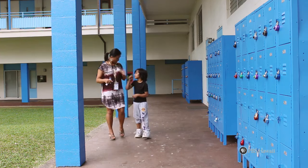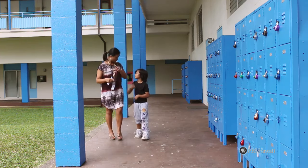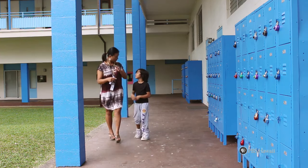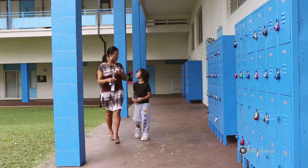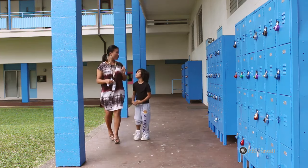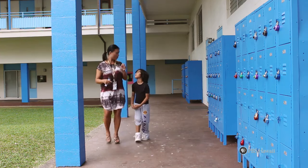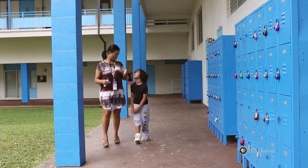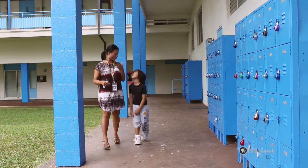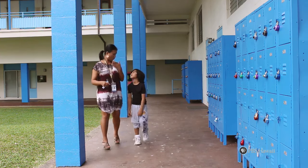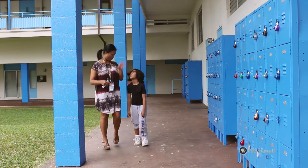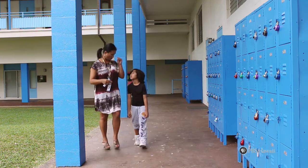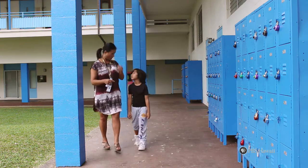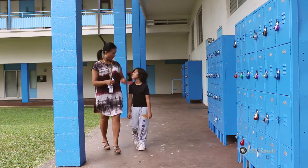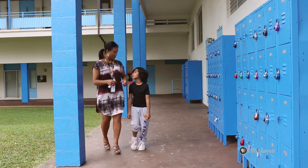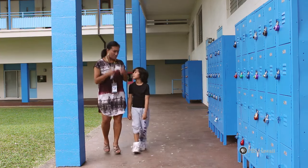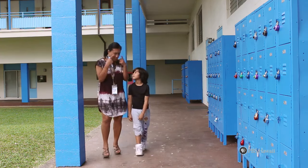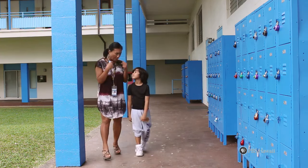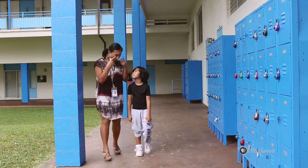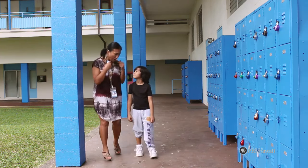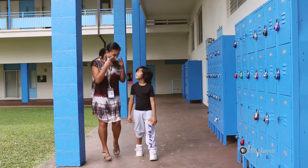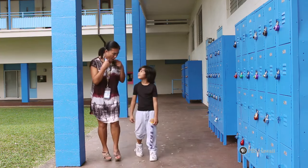like to see sign language taught at other school, just like